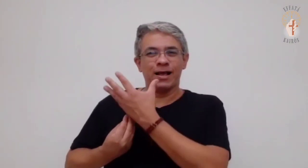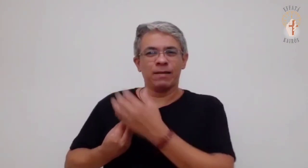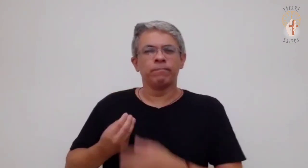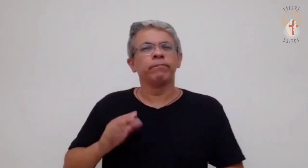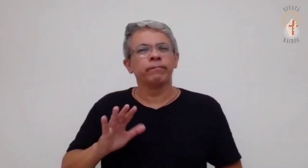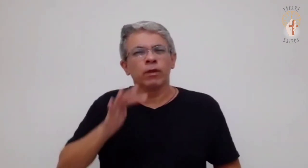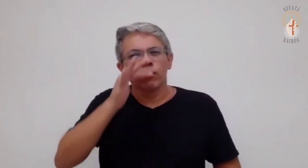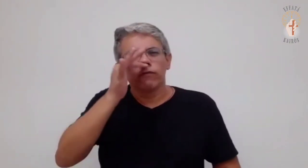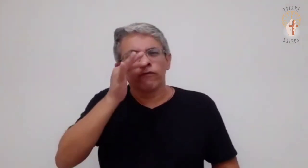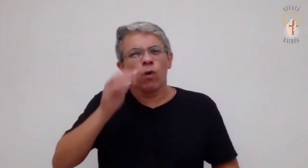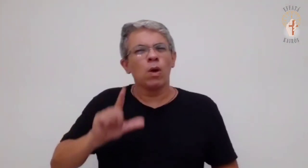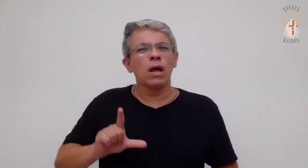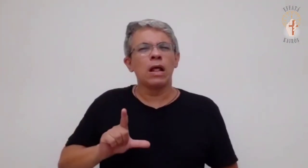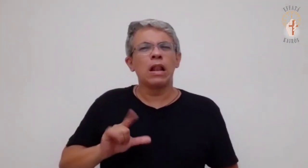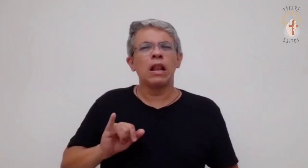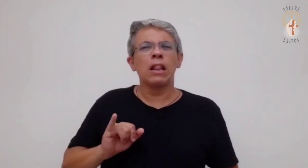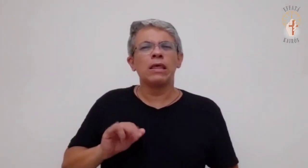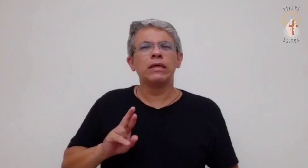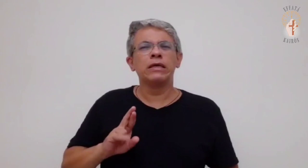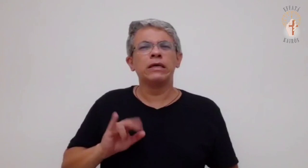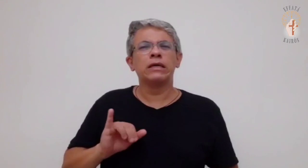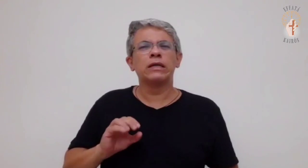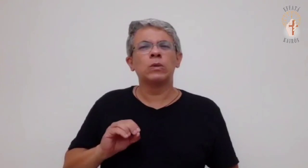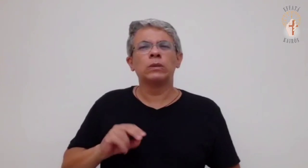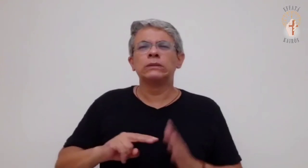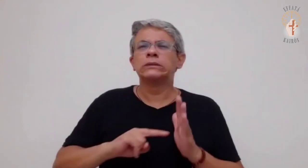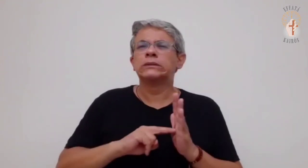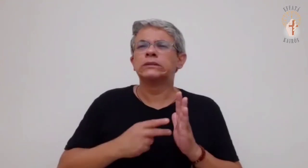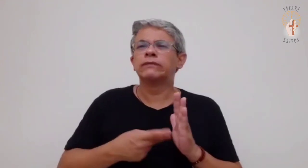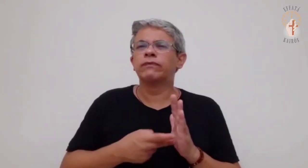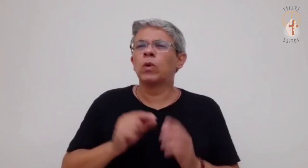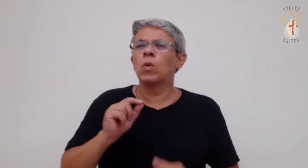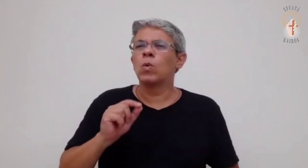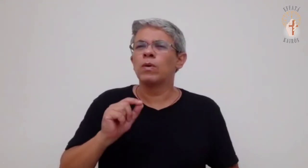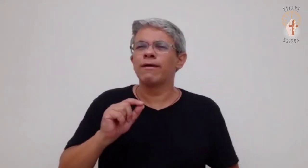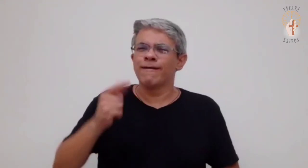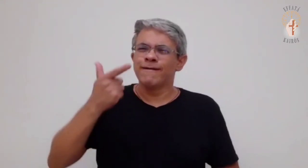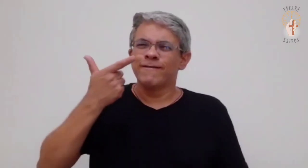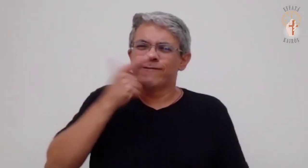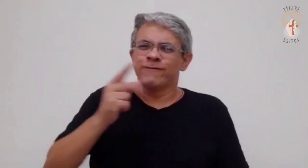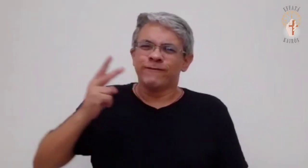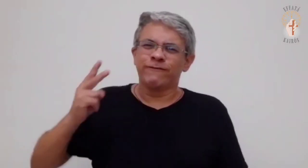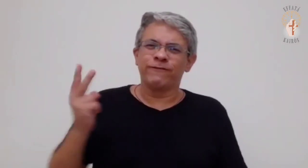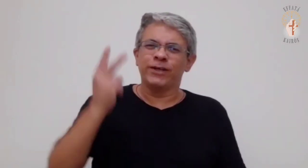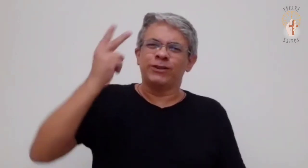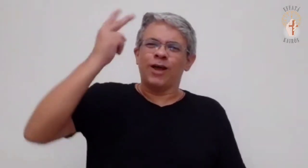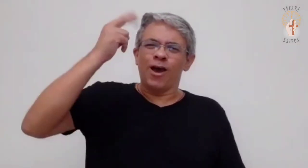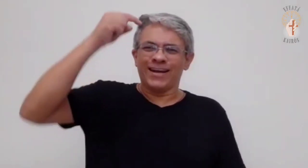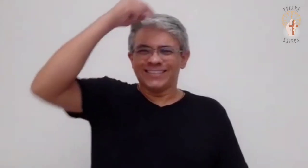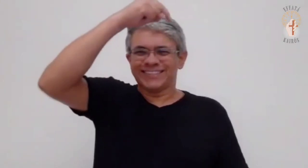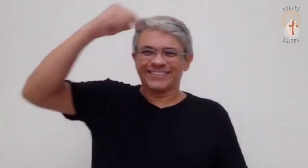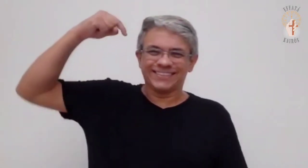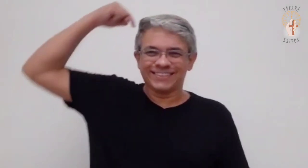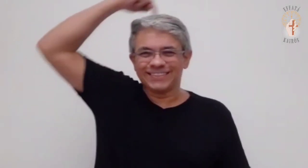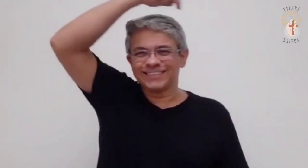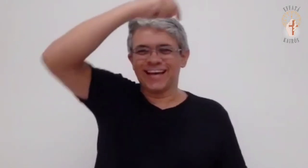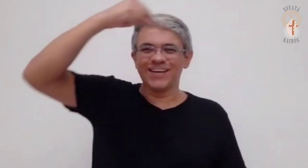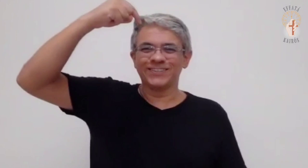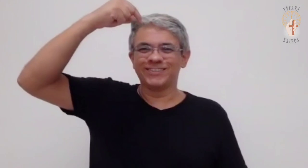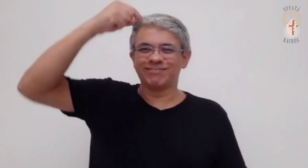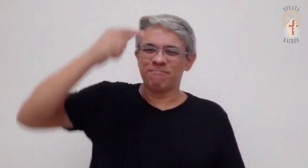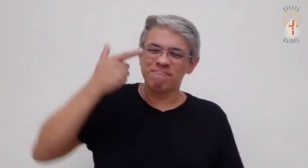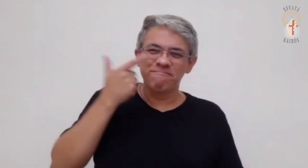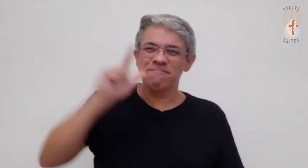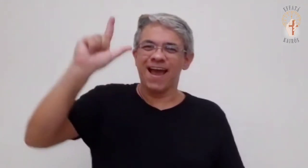representing the victory of the saints.